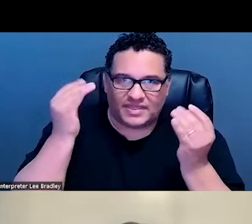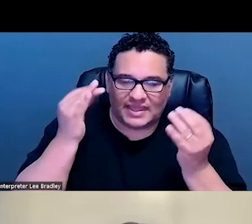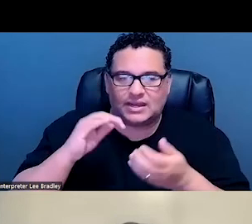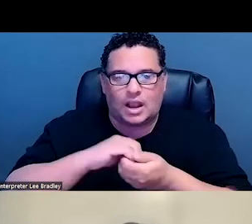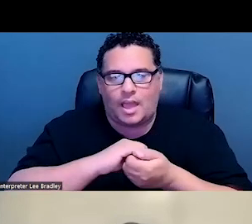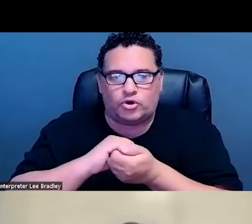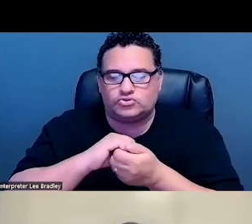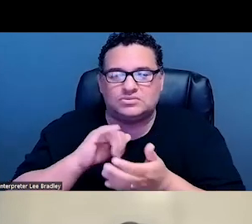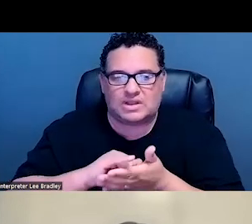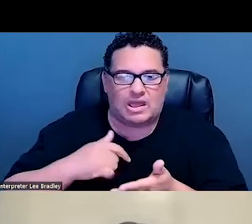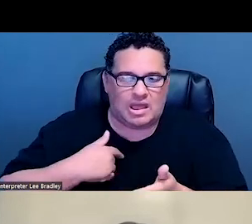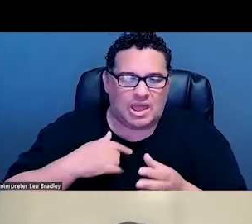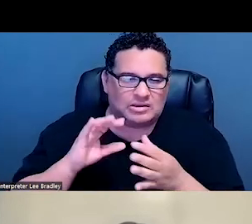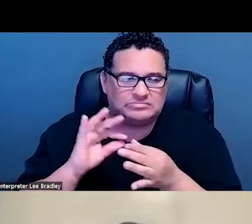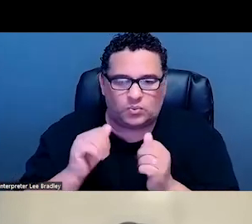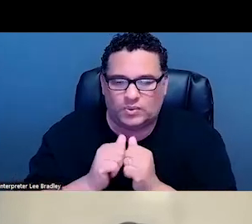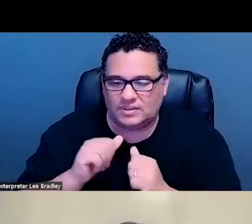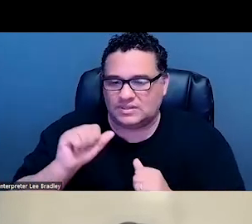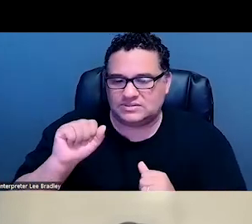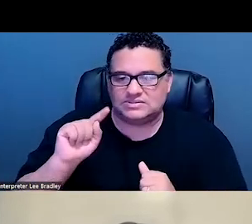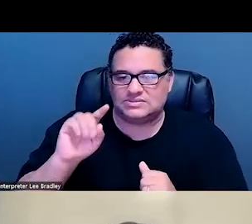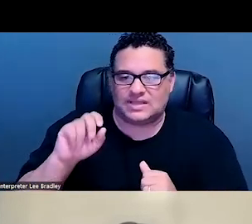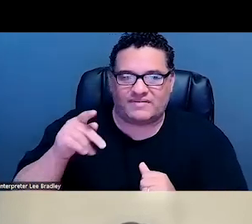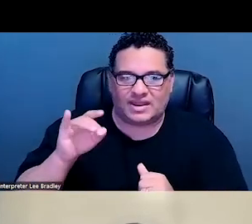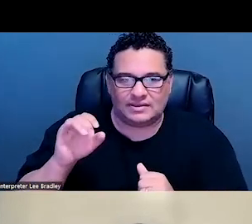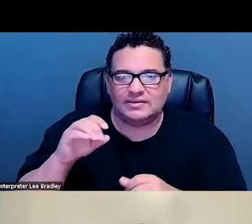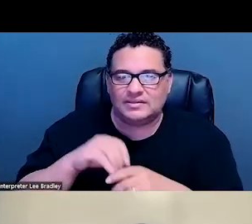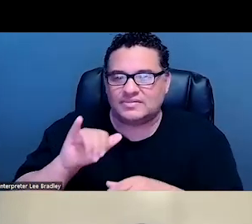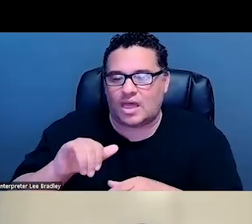I TALKED ABOUT WITH STEPHANIE. IN THIS, ARTICLE. >> THANK YOU, LINDSEY.